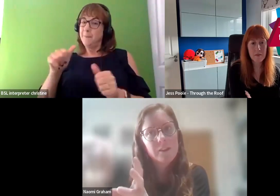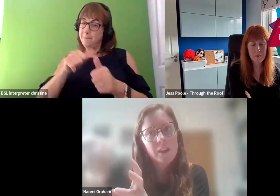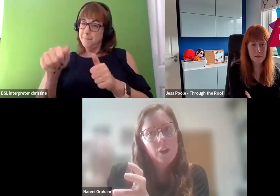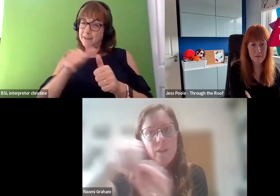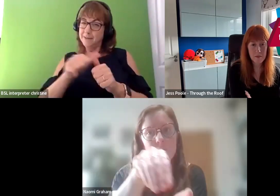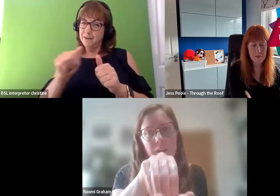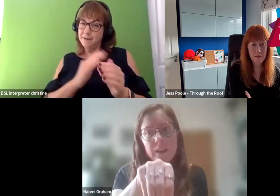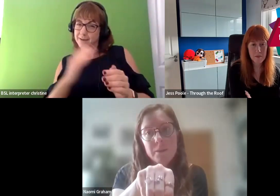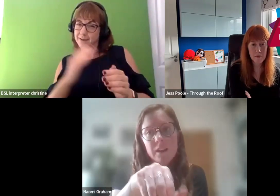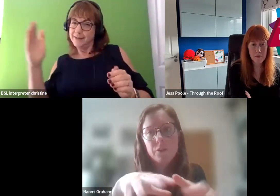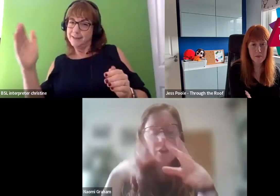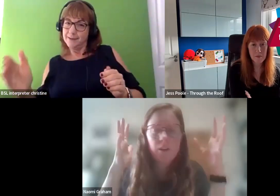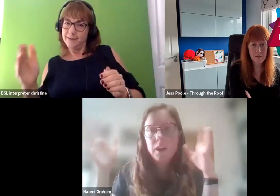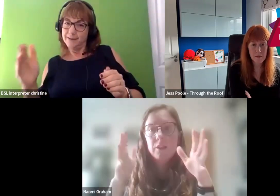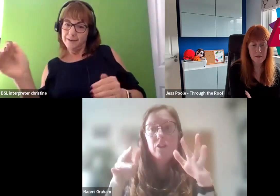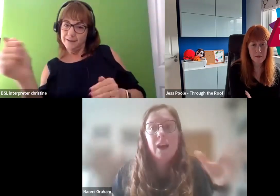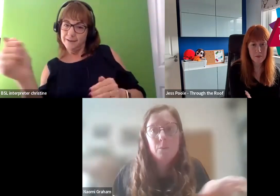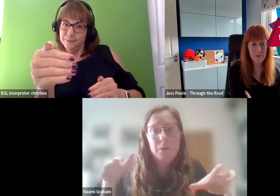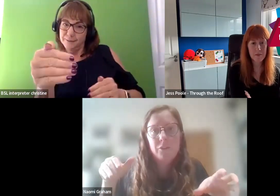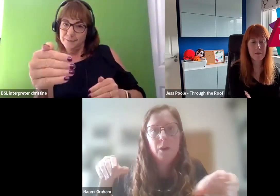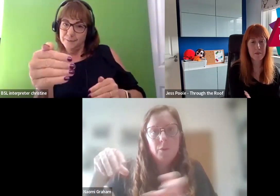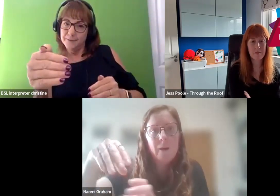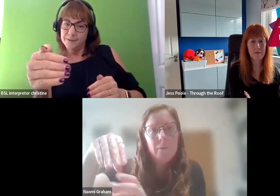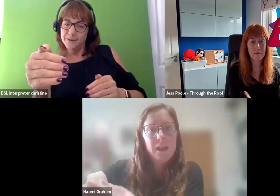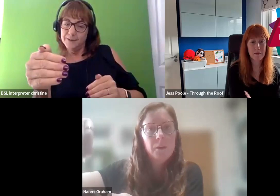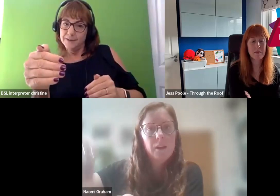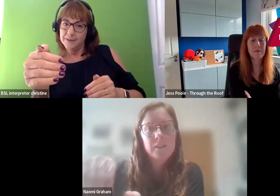because I know that if they're in the middle of the front, the crowd might be too overwhelming but